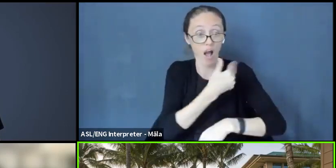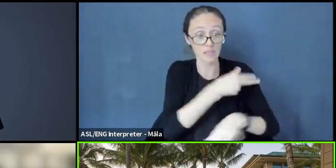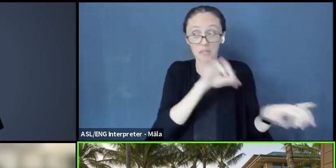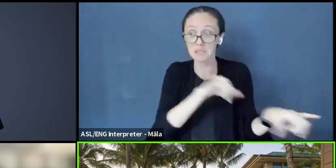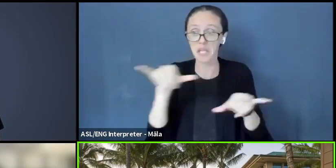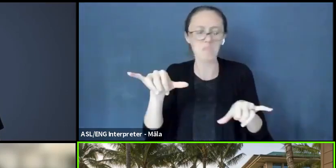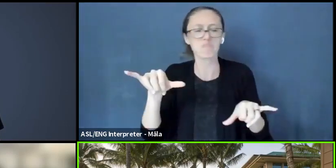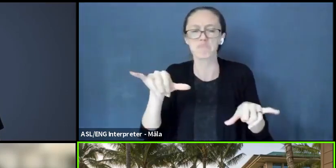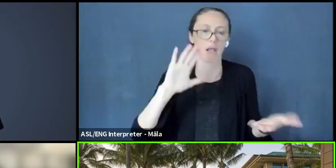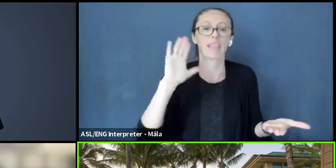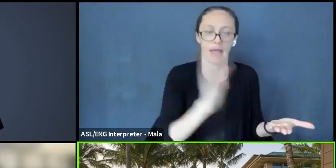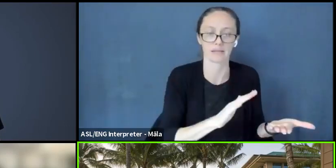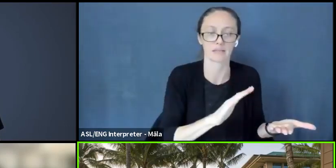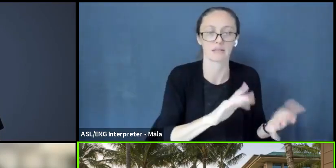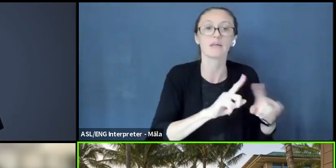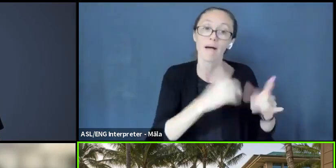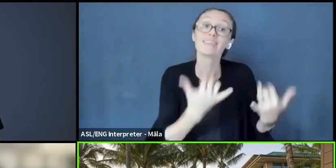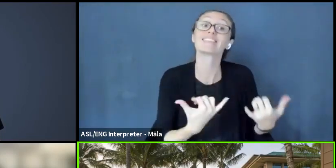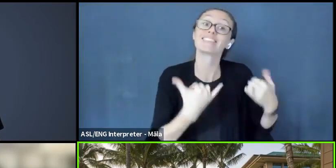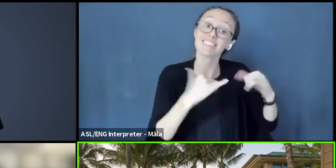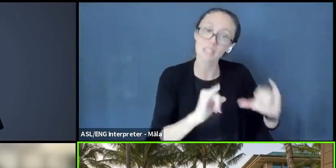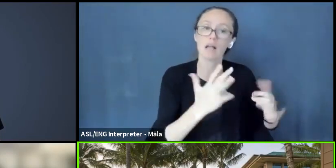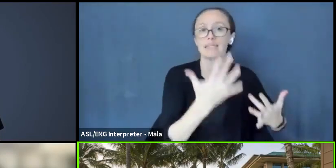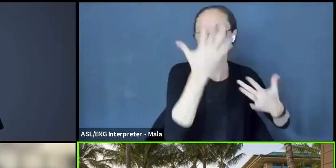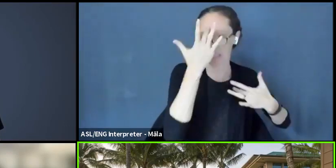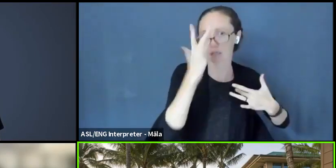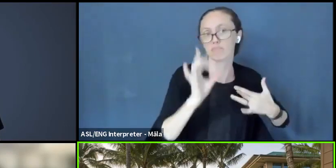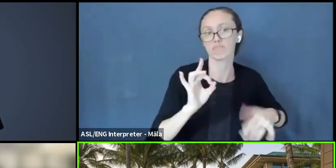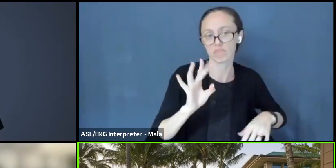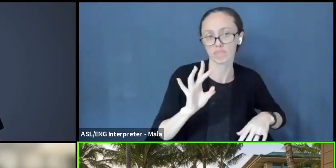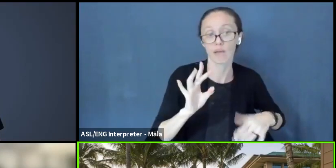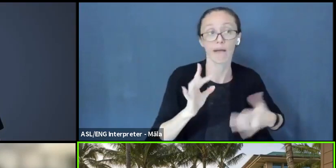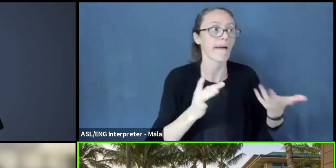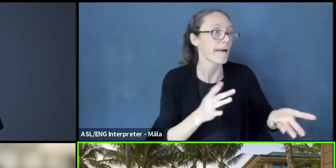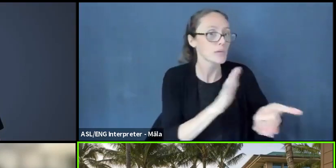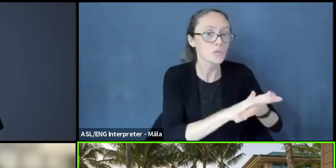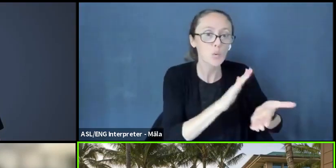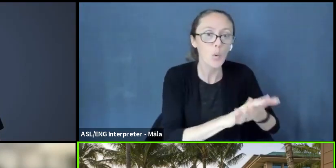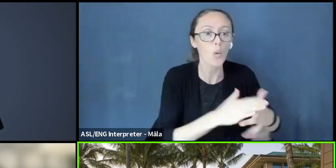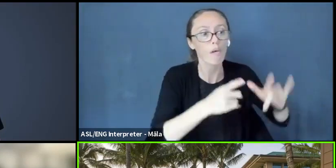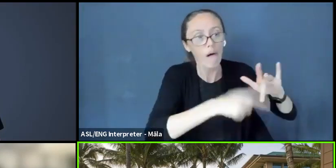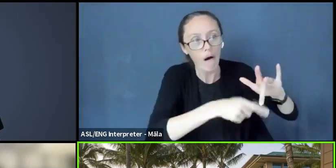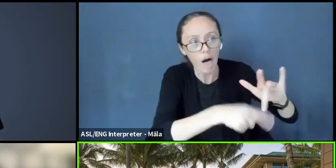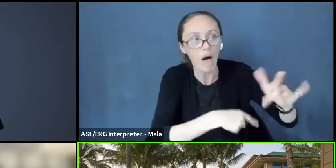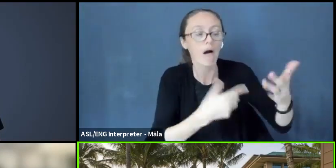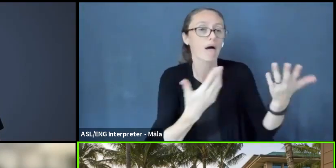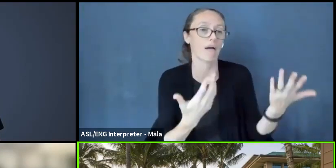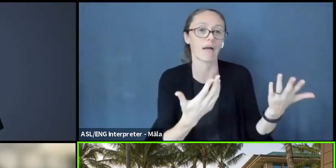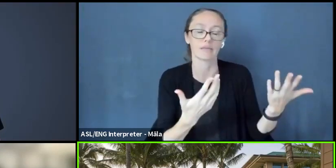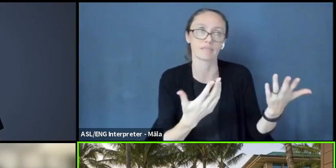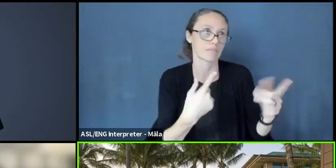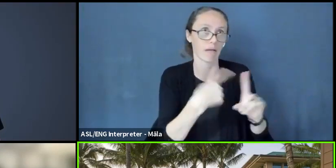And then of course, miss school, and all kinds of challenges when a child is having to miss